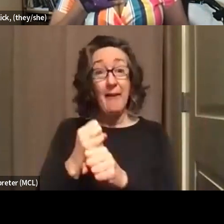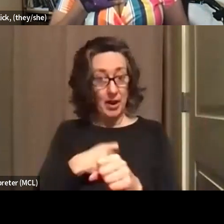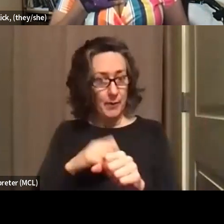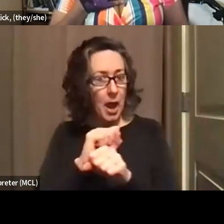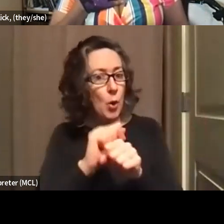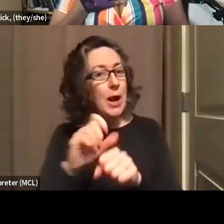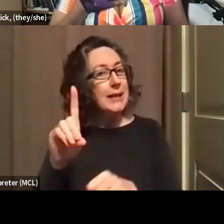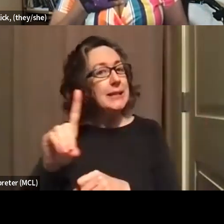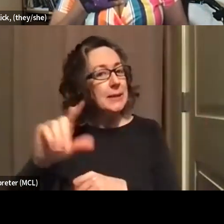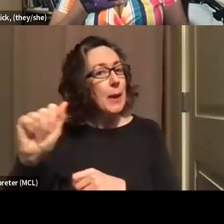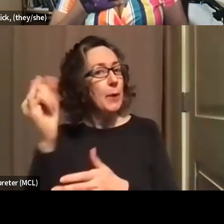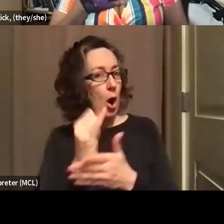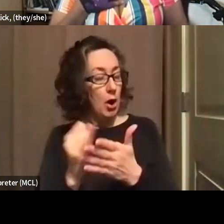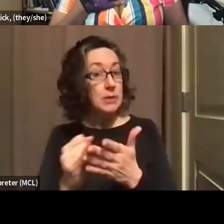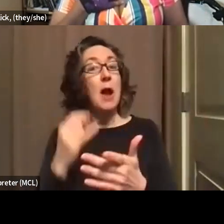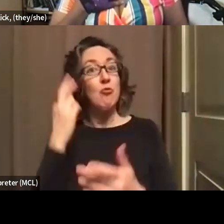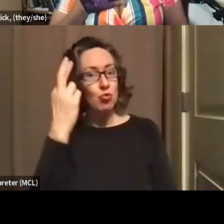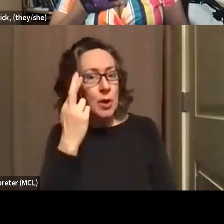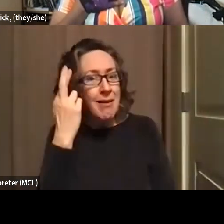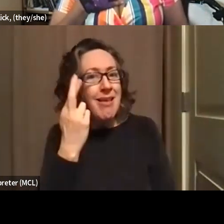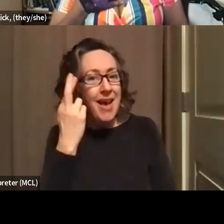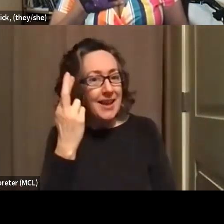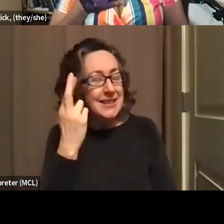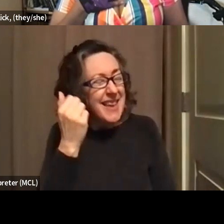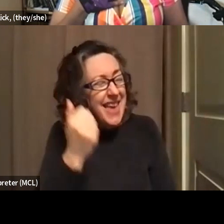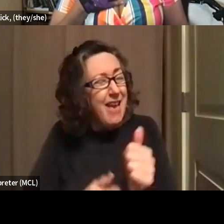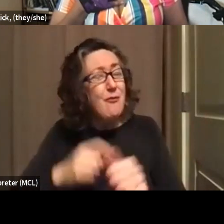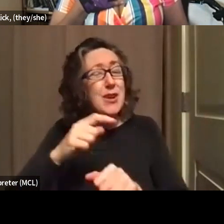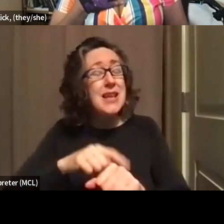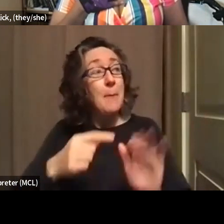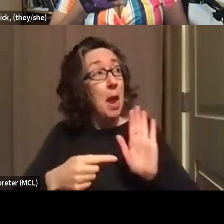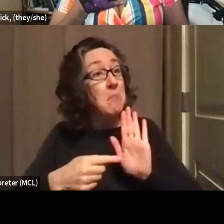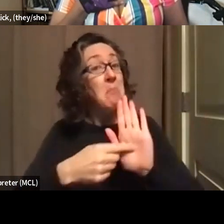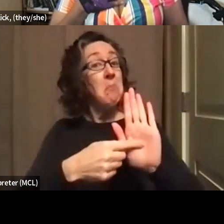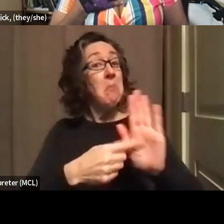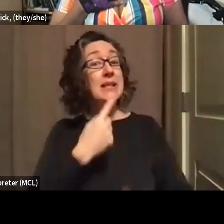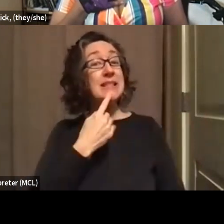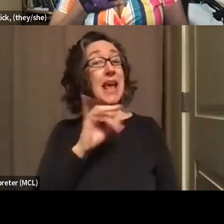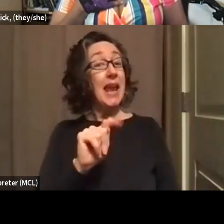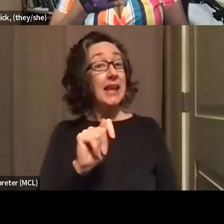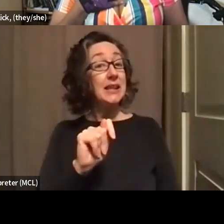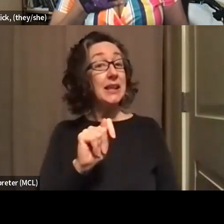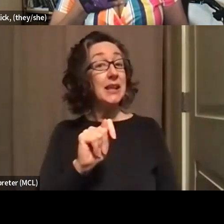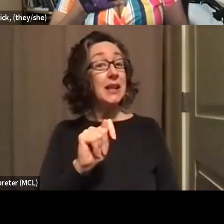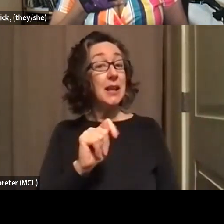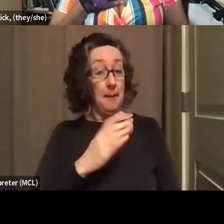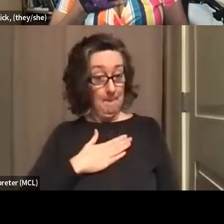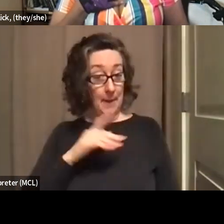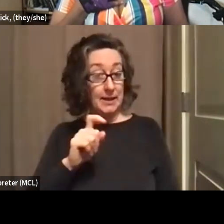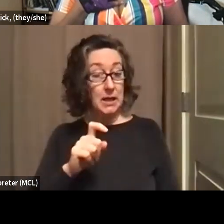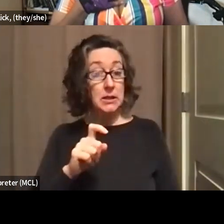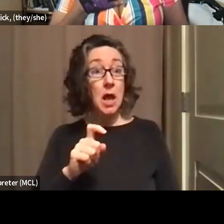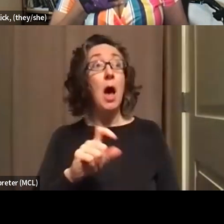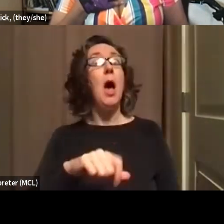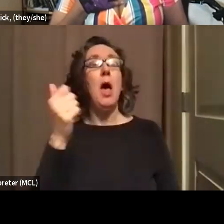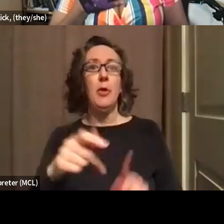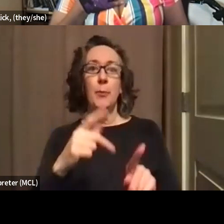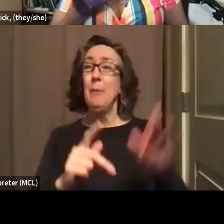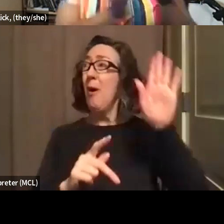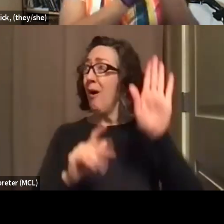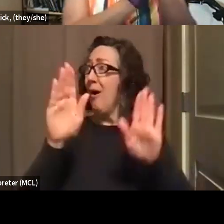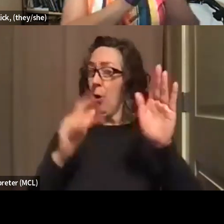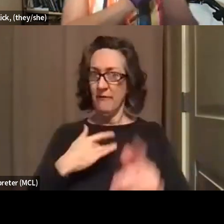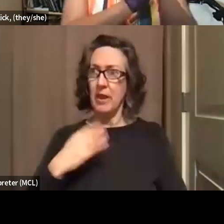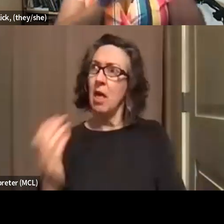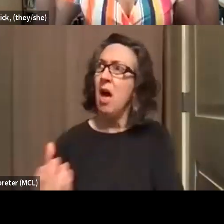artist, that every time I specify my needs, other people are empowered then all of a sudden,